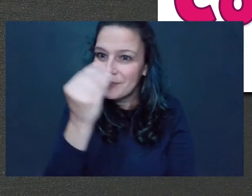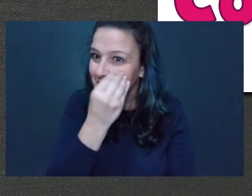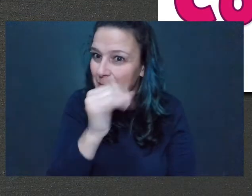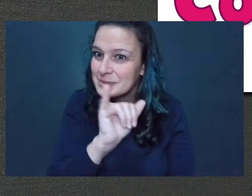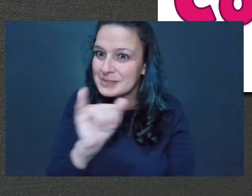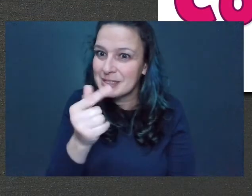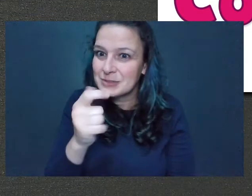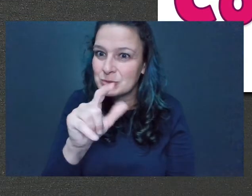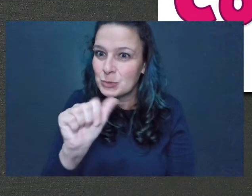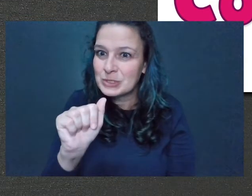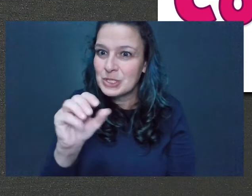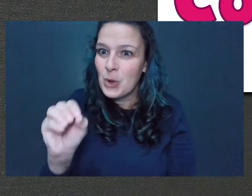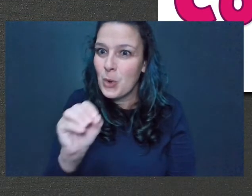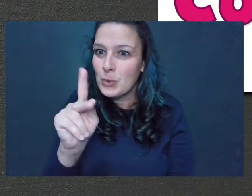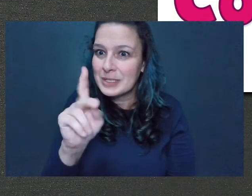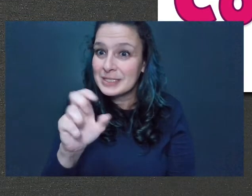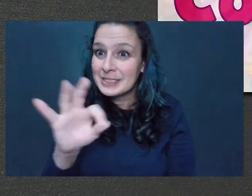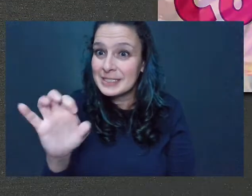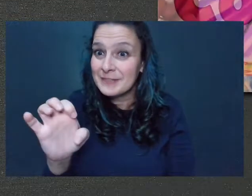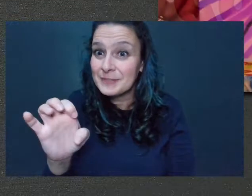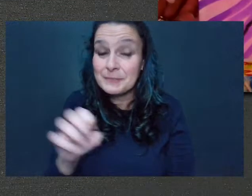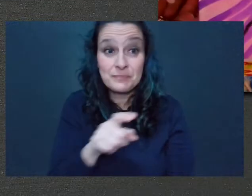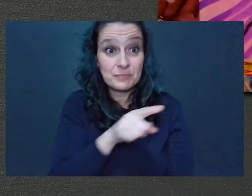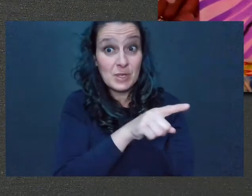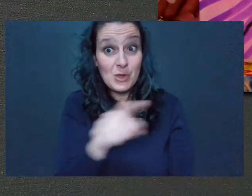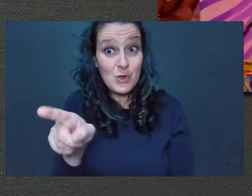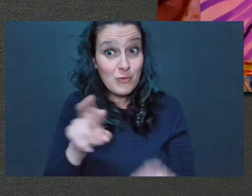Boys and girls, are you ready to get started on your art lesson?